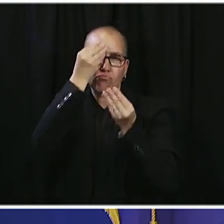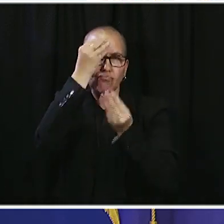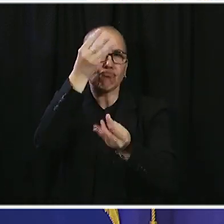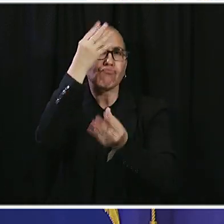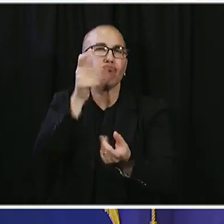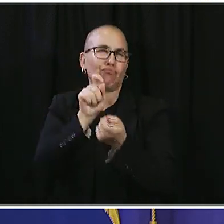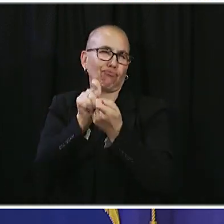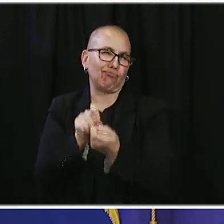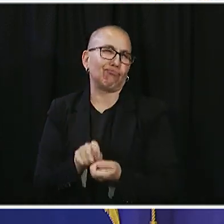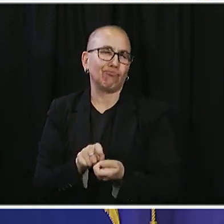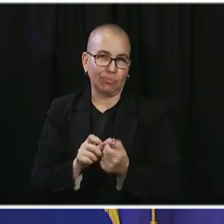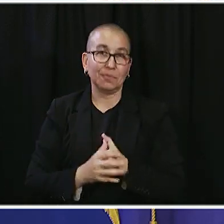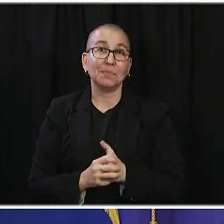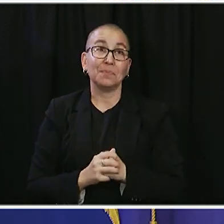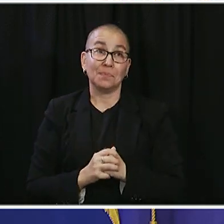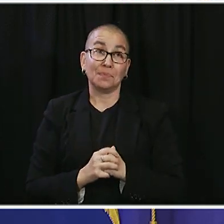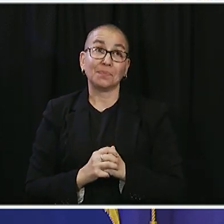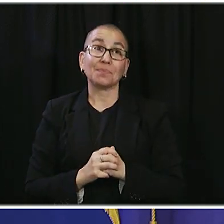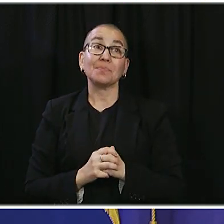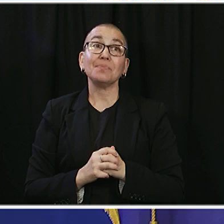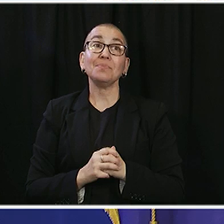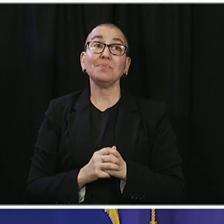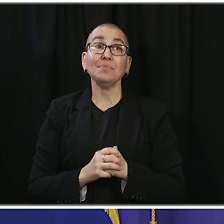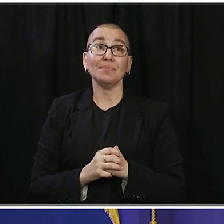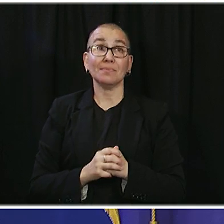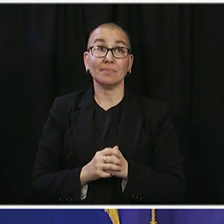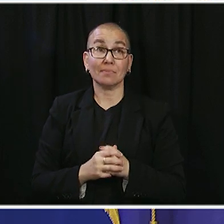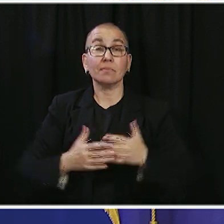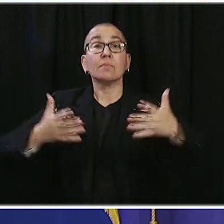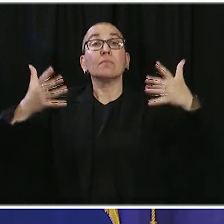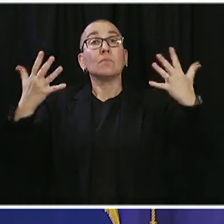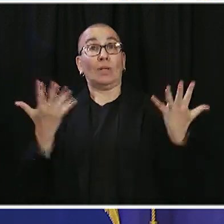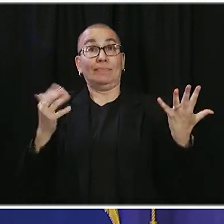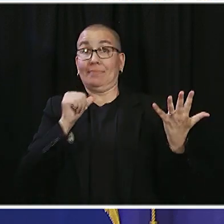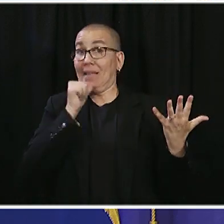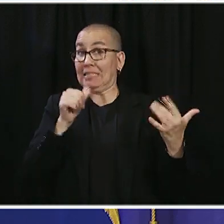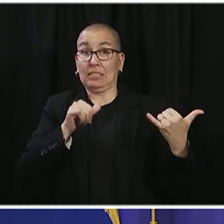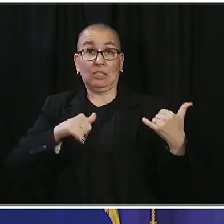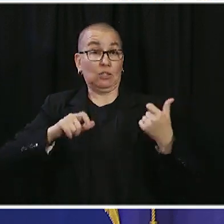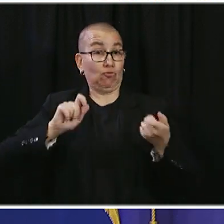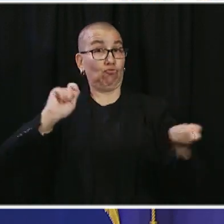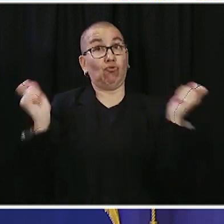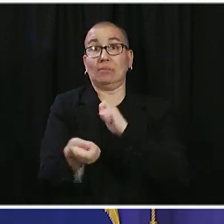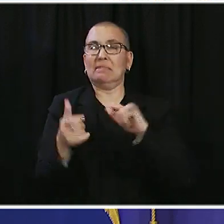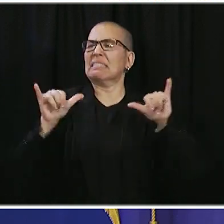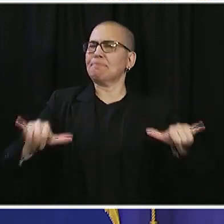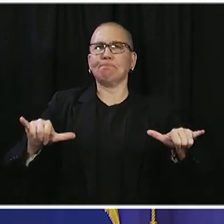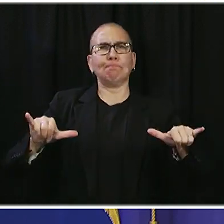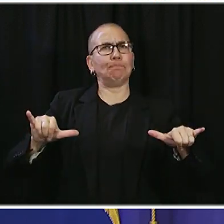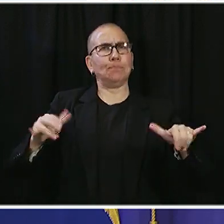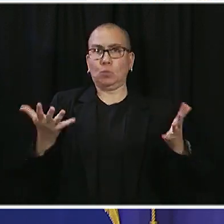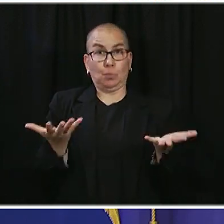SAME. SO THE GUIDANCE THAT REMAINS THE SAME IS THAT GATHERINGS OF TEN OR LESS IS THE LIMIT FOR